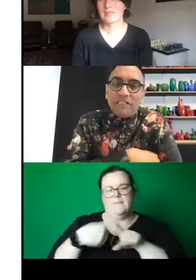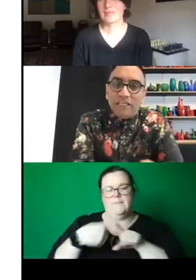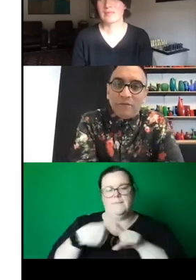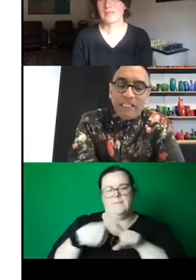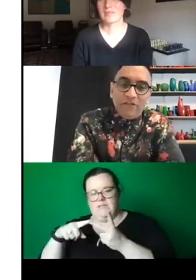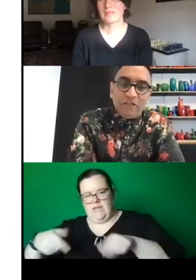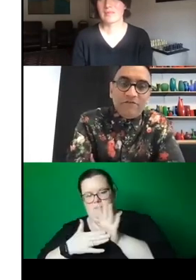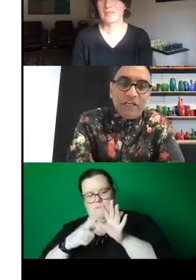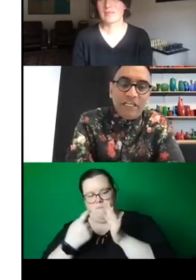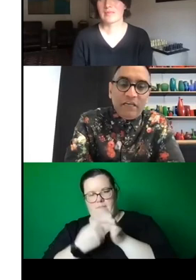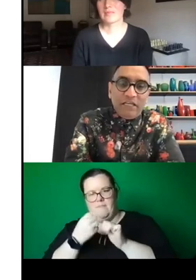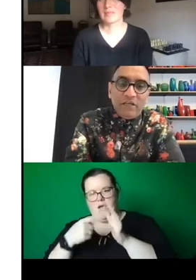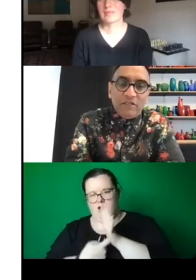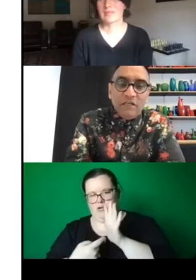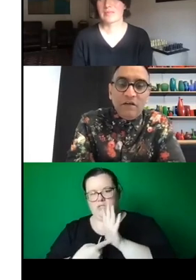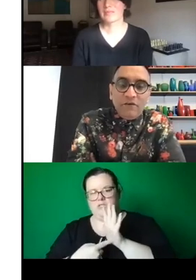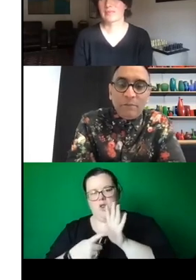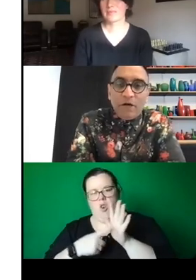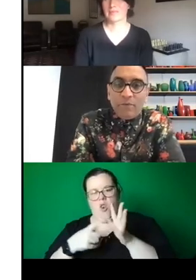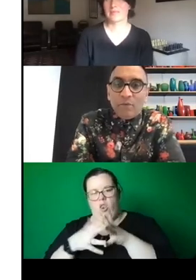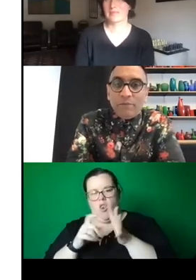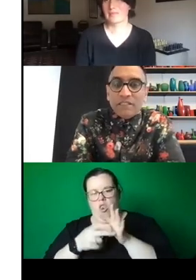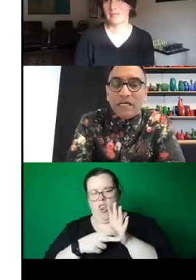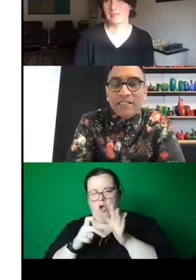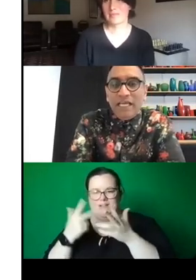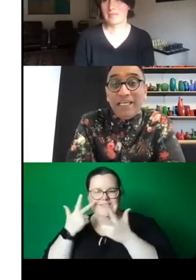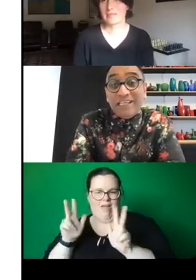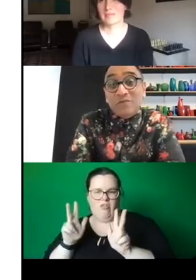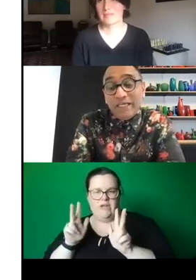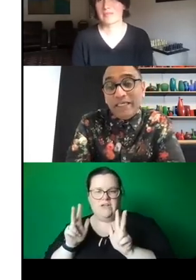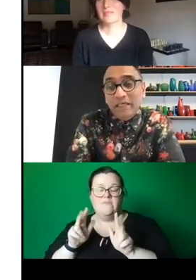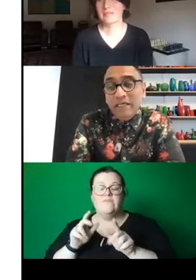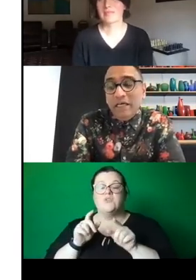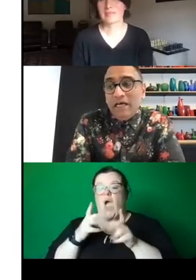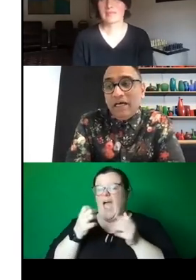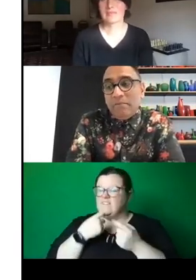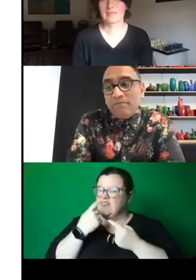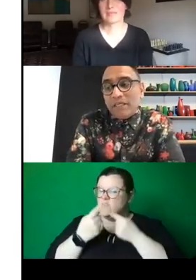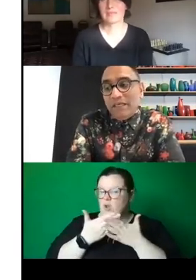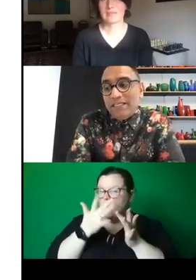with that you can find out about those from appropriate websites and next week um lisa and